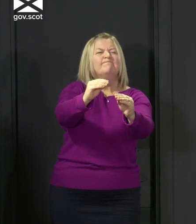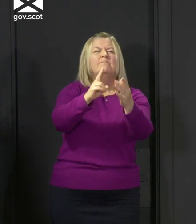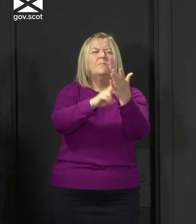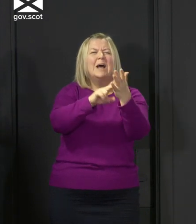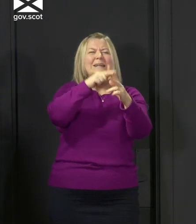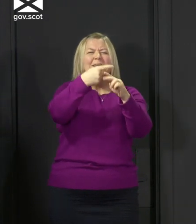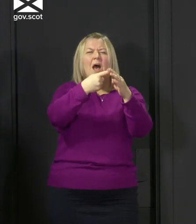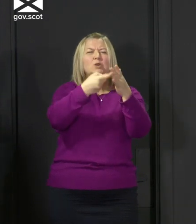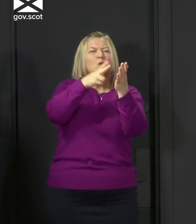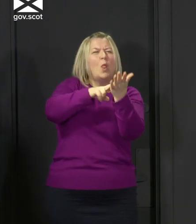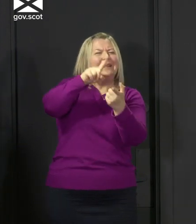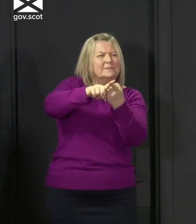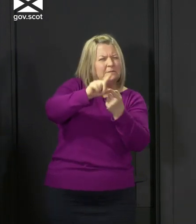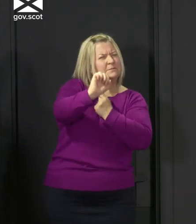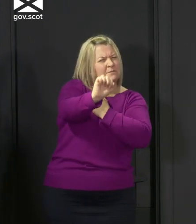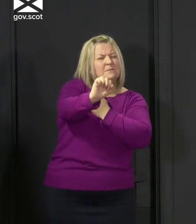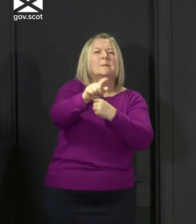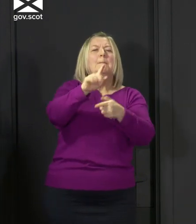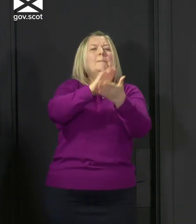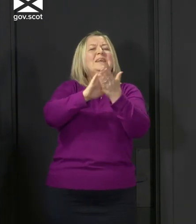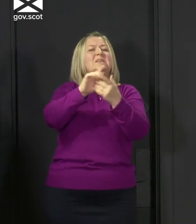which reverses opiate overdose.